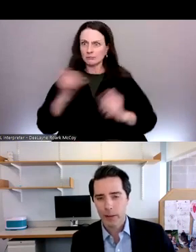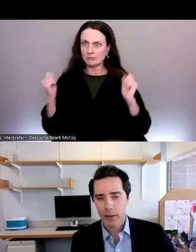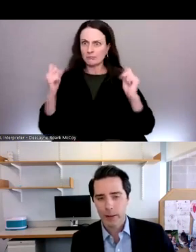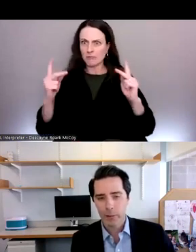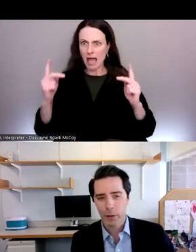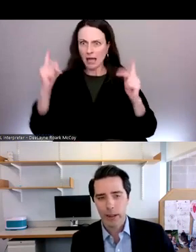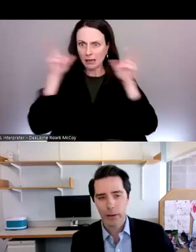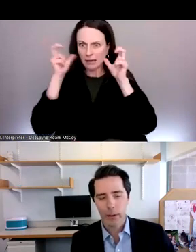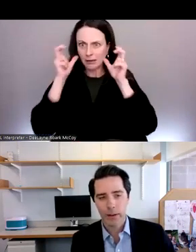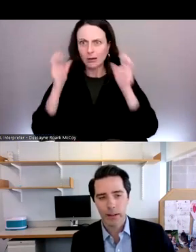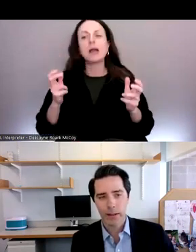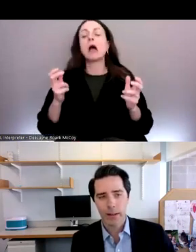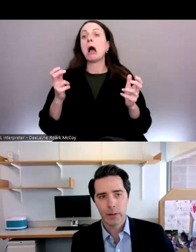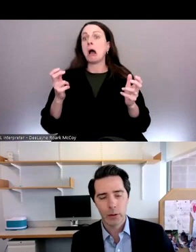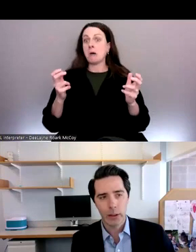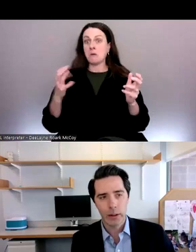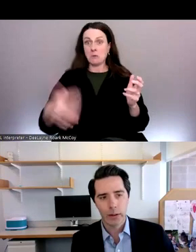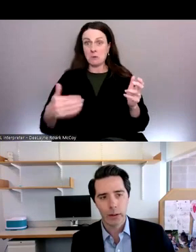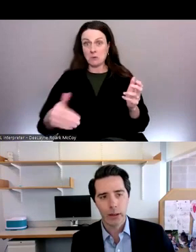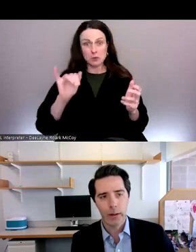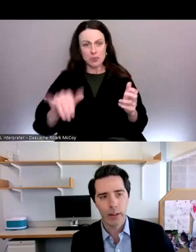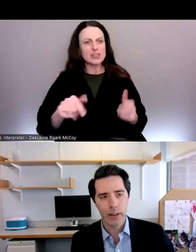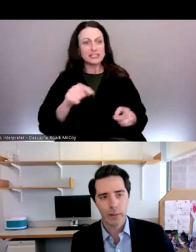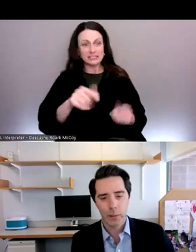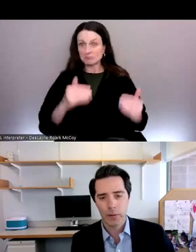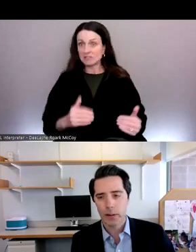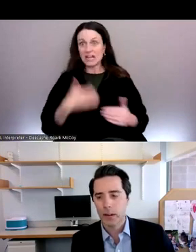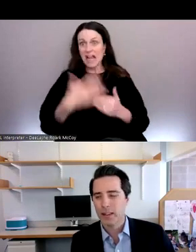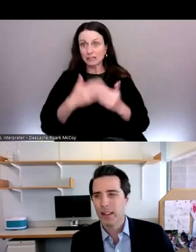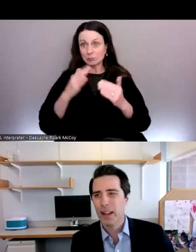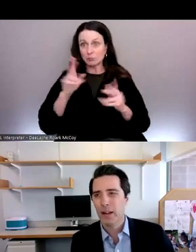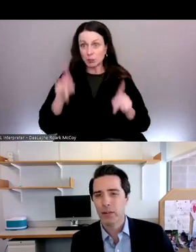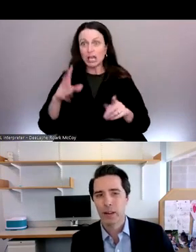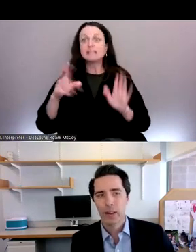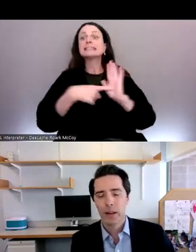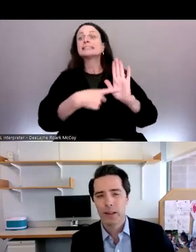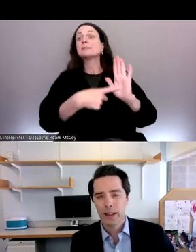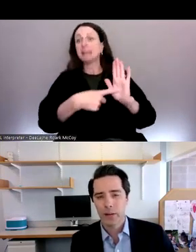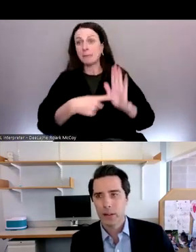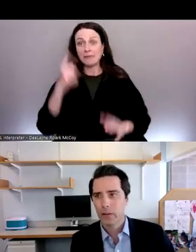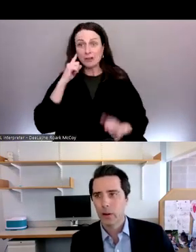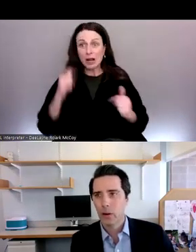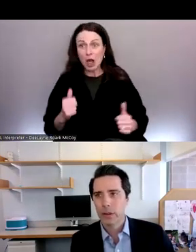talking about this more later but this individual here could have this symptom